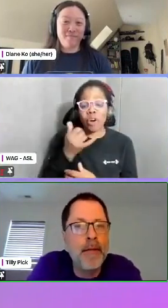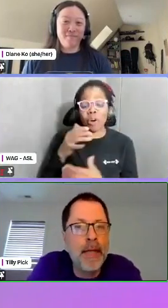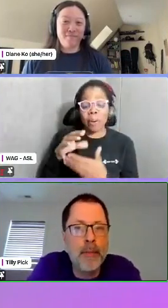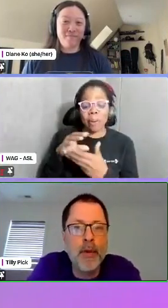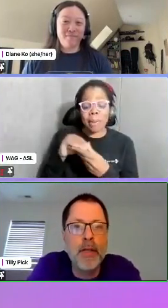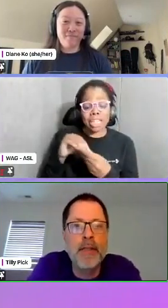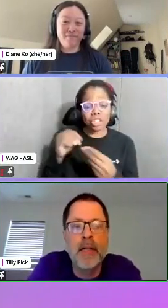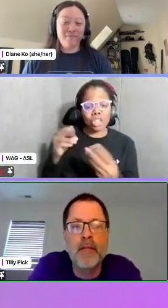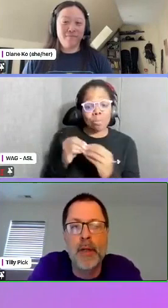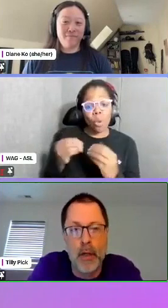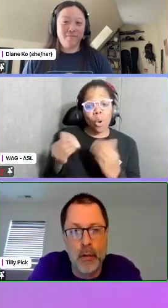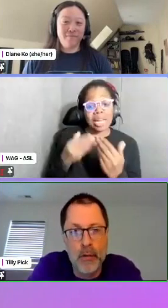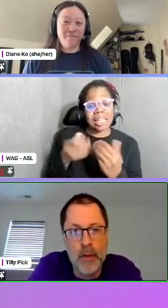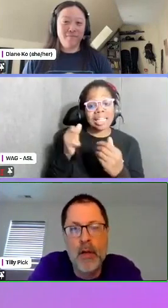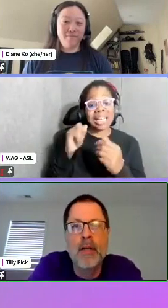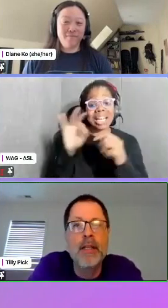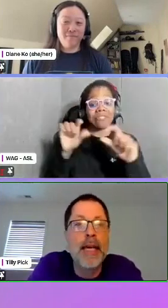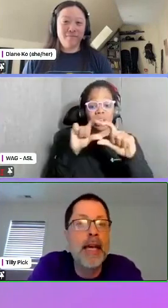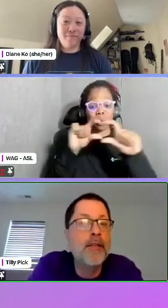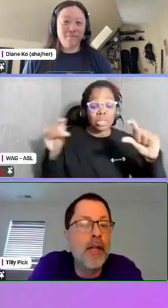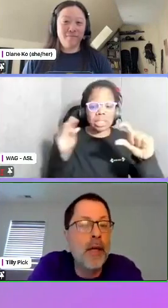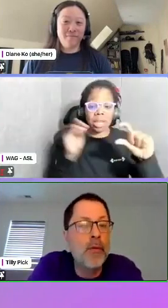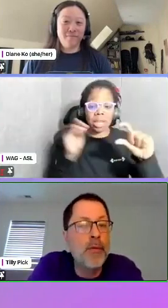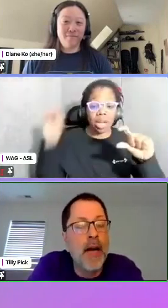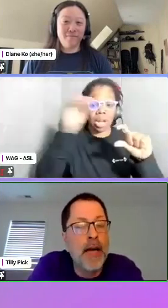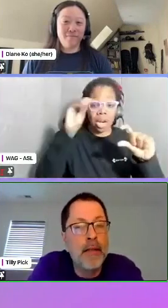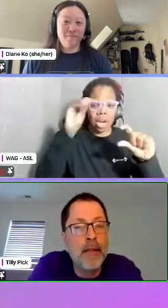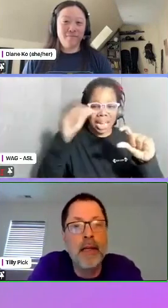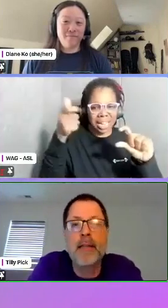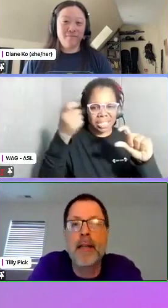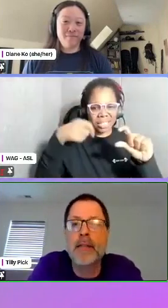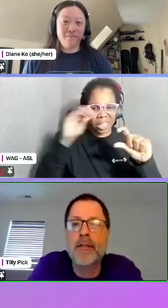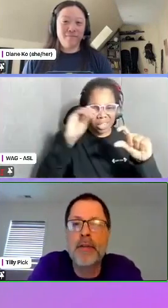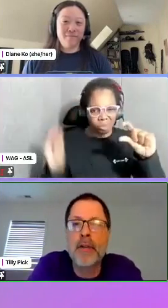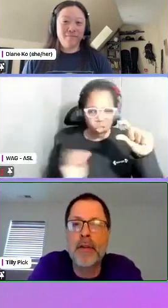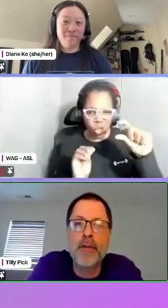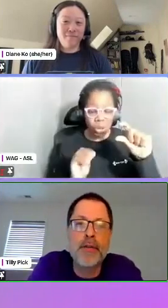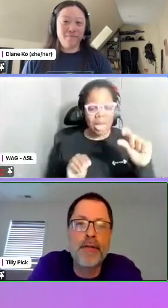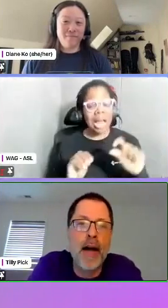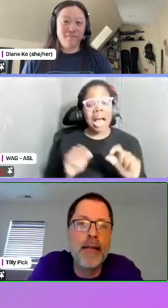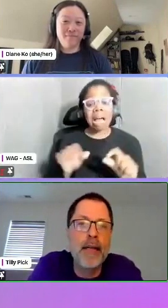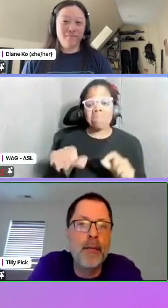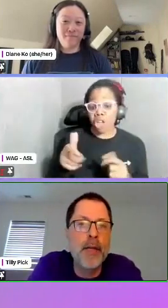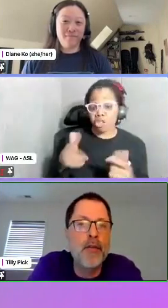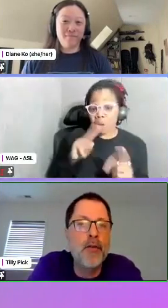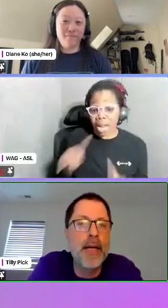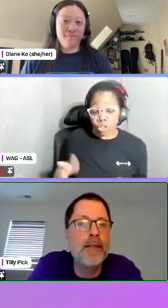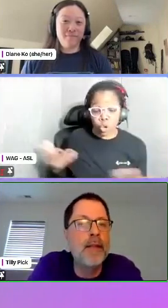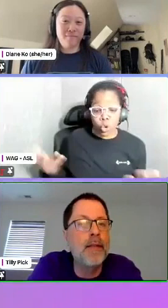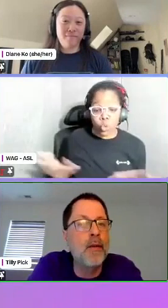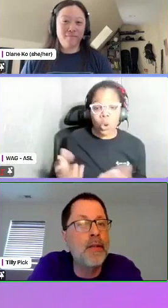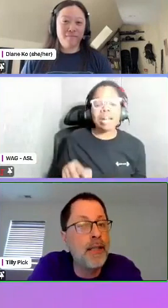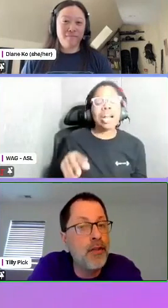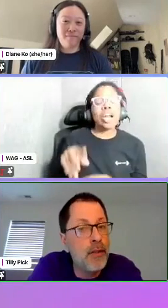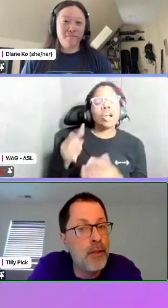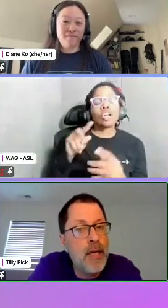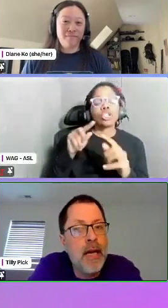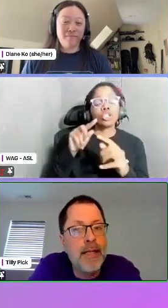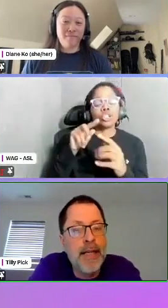Thanks everyone for being here. I will leave you out one last photo of my bunnies with bond -- with bandit